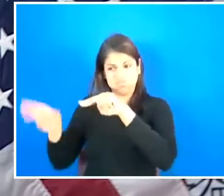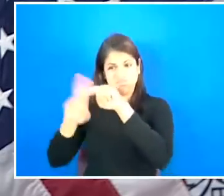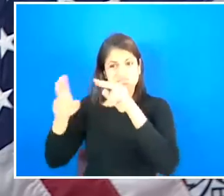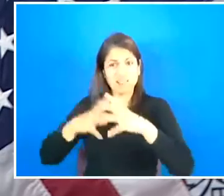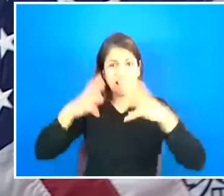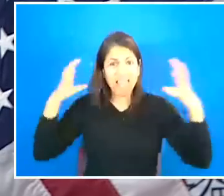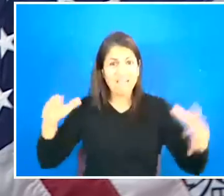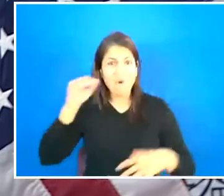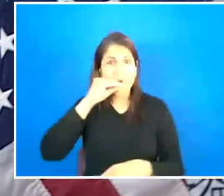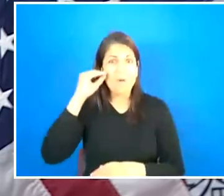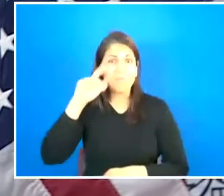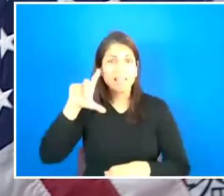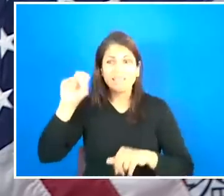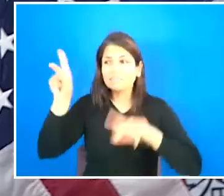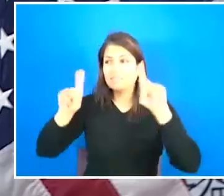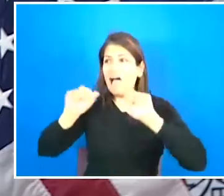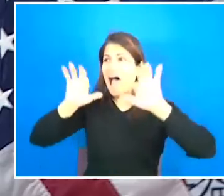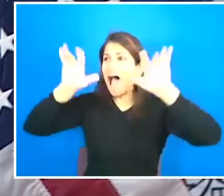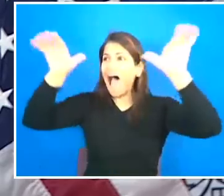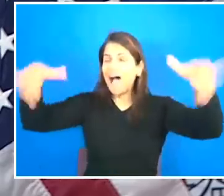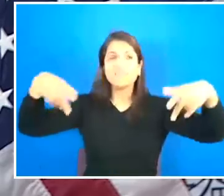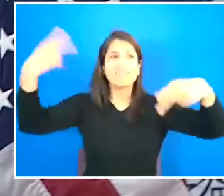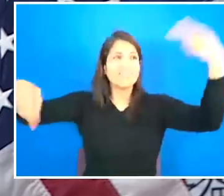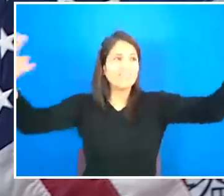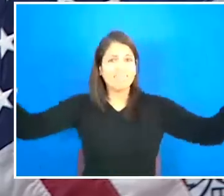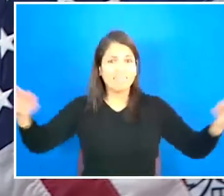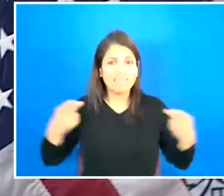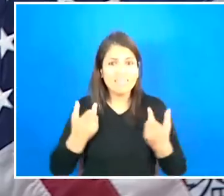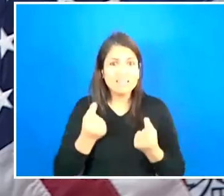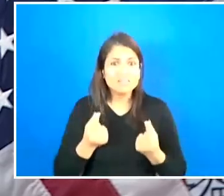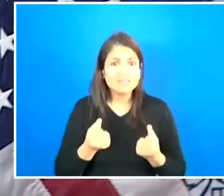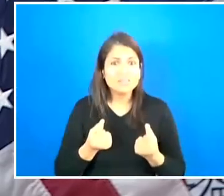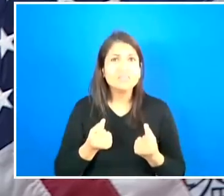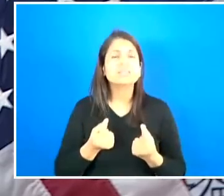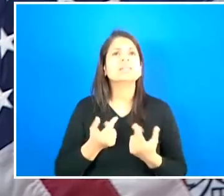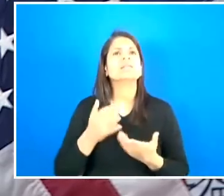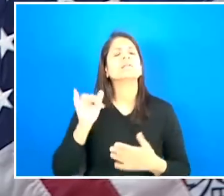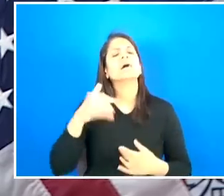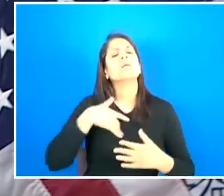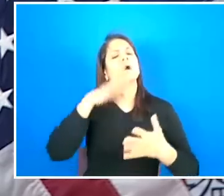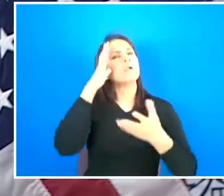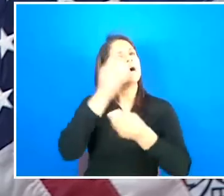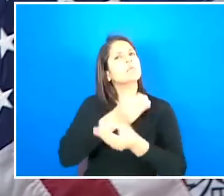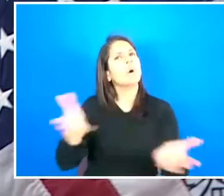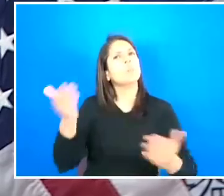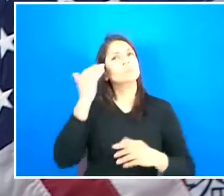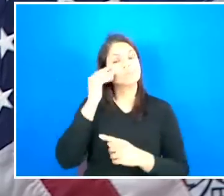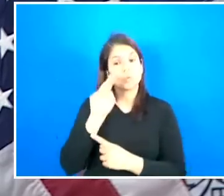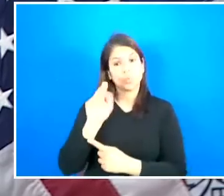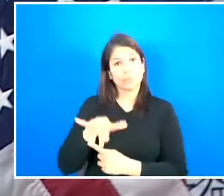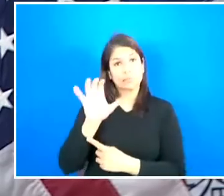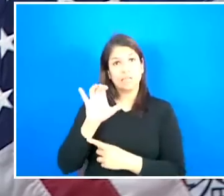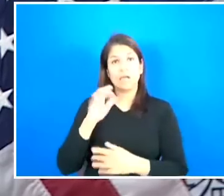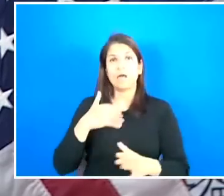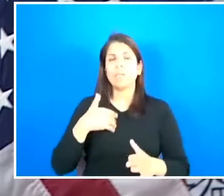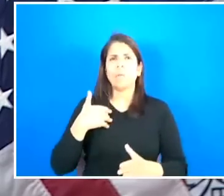SUCCESS AND I WANT TO TIP MY APC TO EVERYONE WHO HAS BEEN A PART OF IT FROM DAY ONE CREATNGI SUCHN A